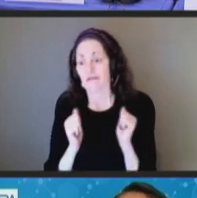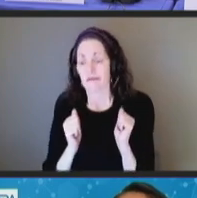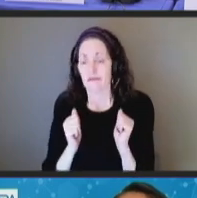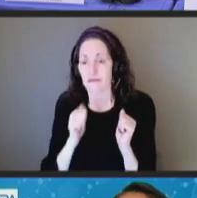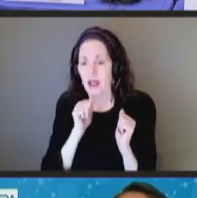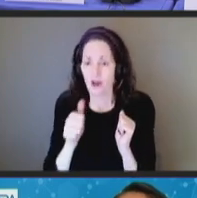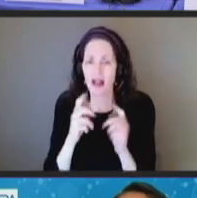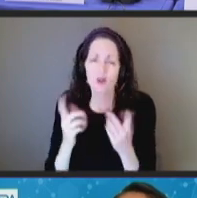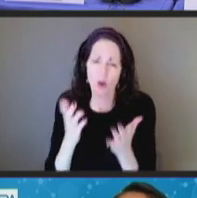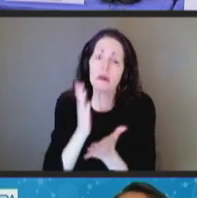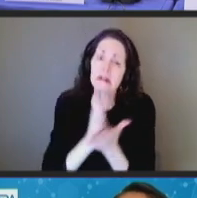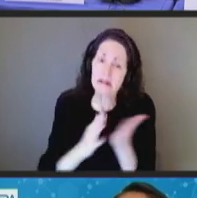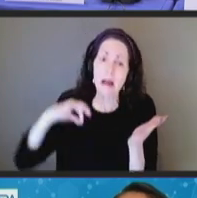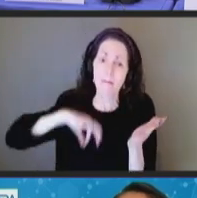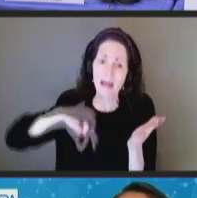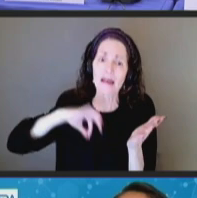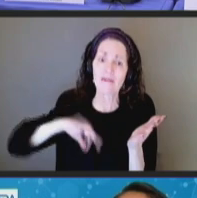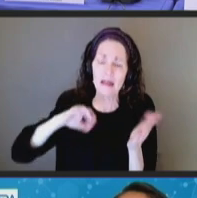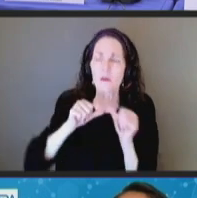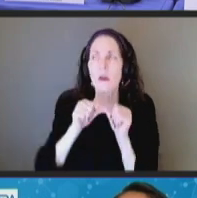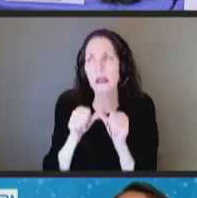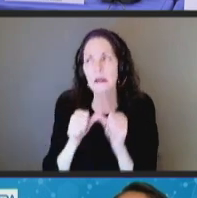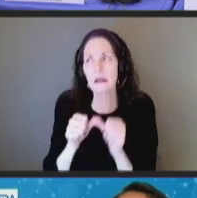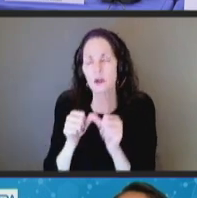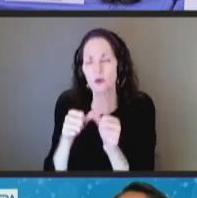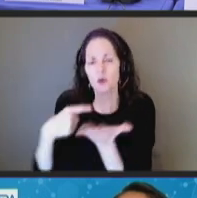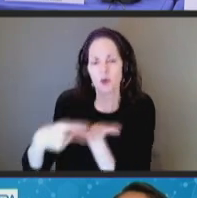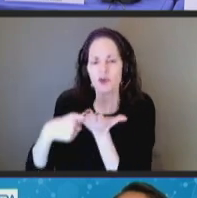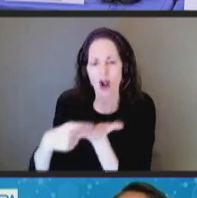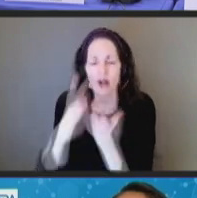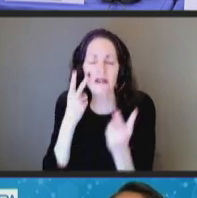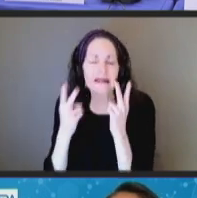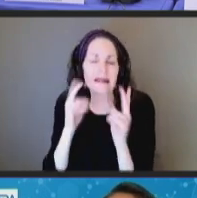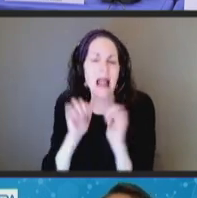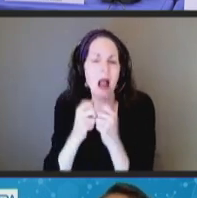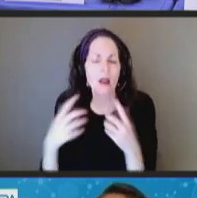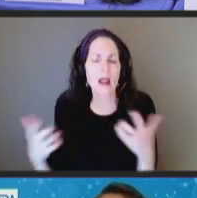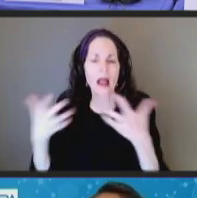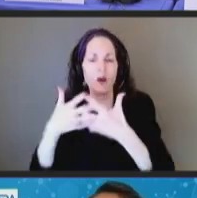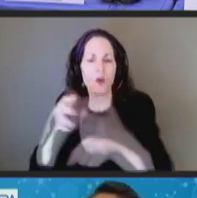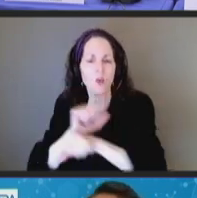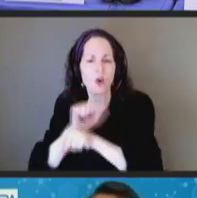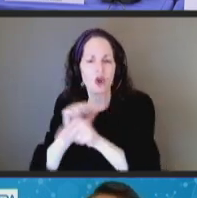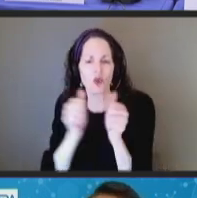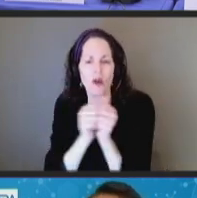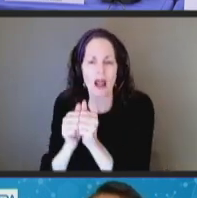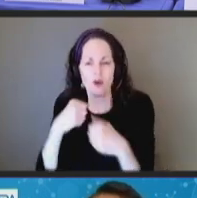benefits. And we continue to talk to see how we can work together to make that happen. But again,